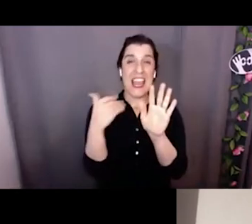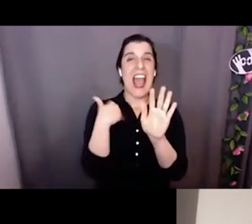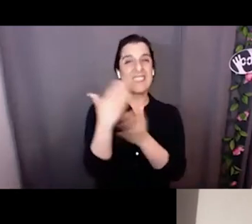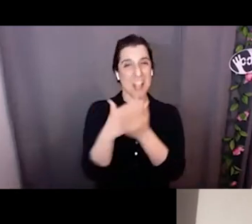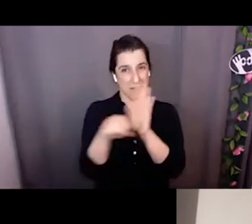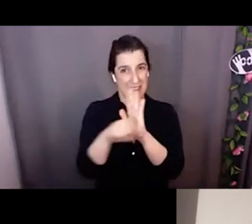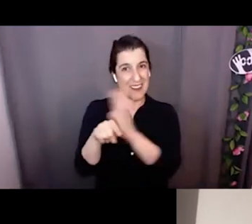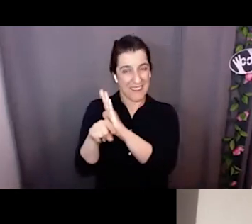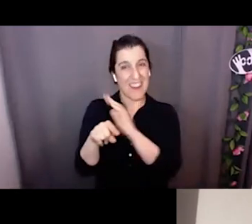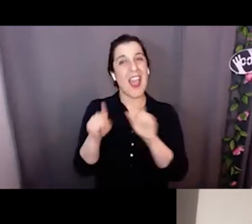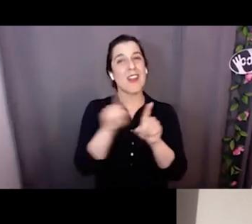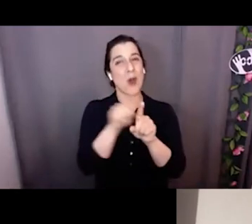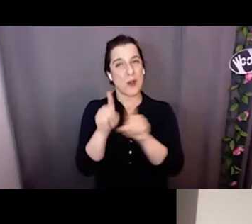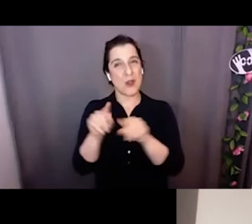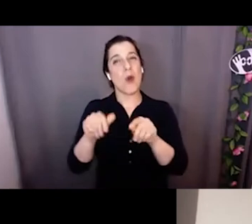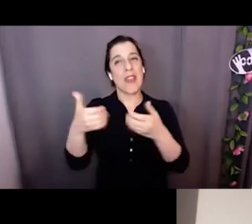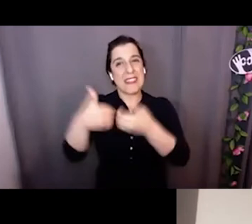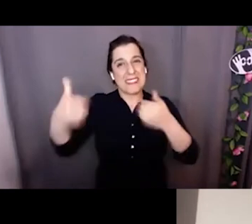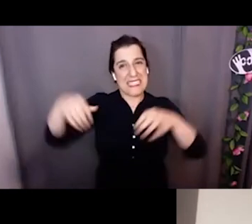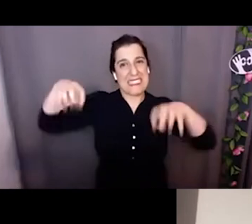some communities or some networks should just not exist.